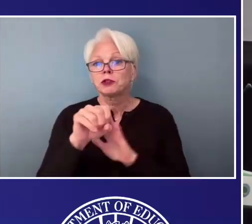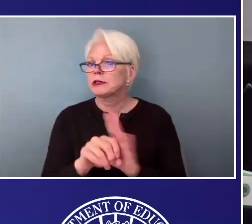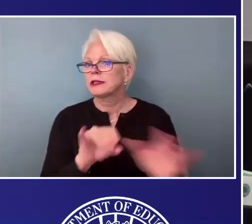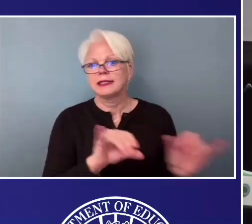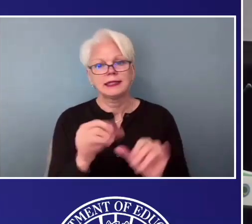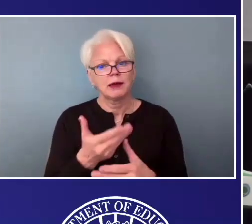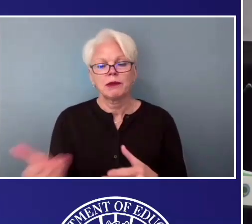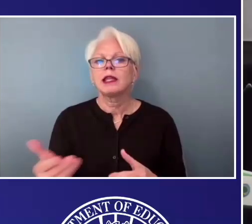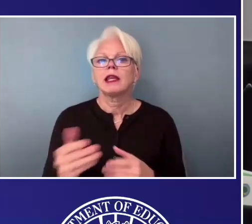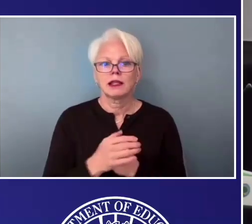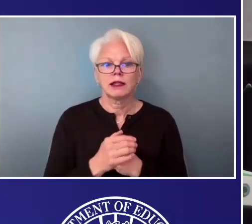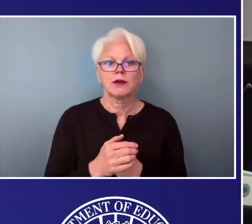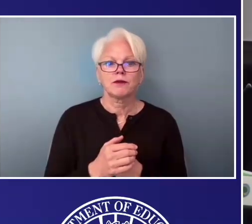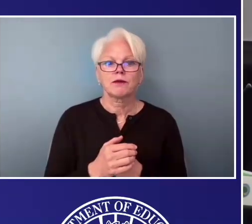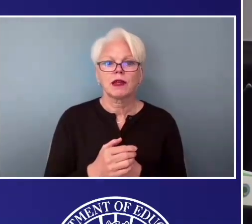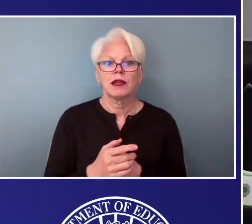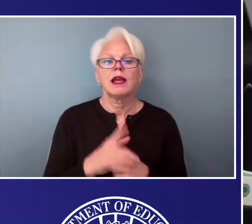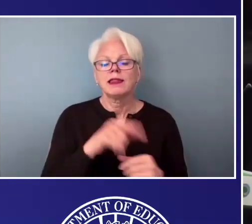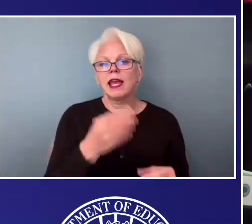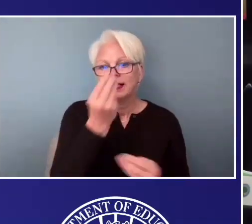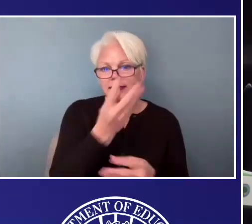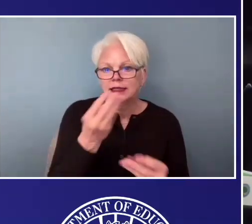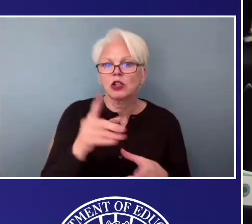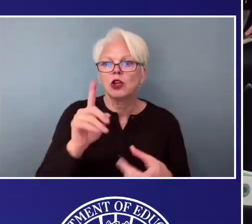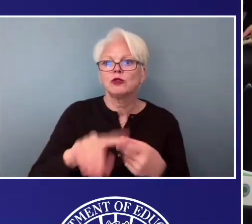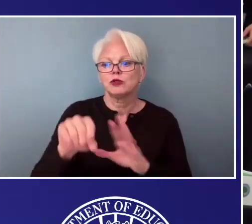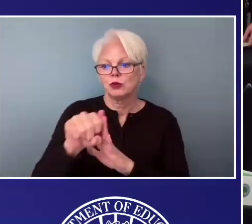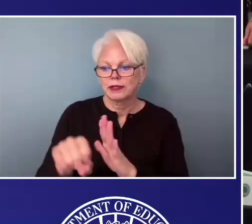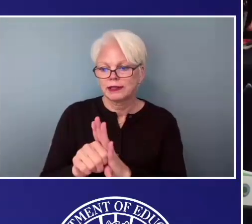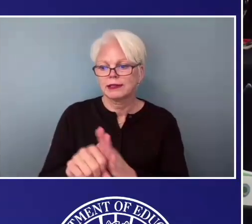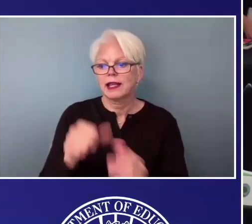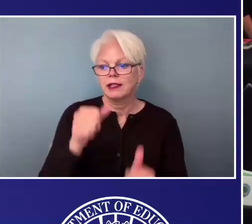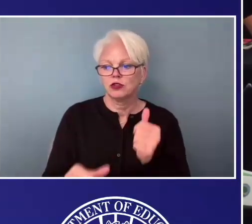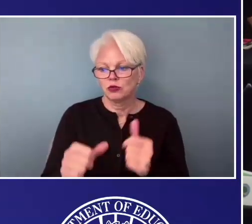They do -- they disclose to the states and which states students get licensure as